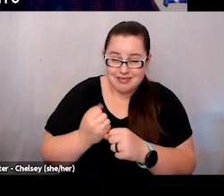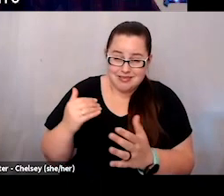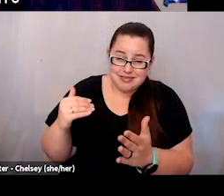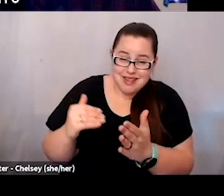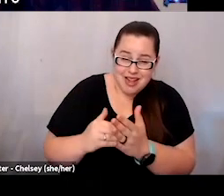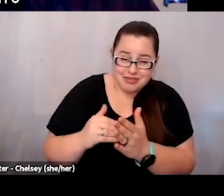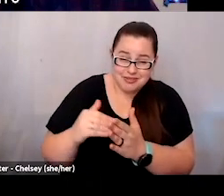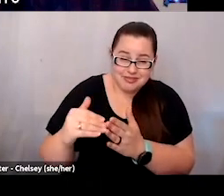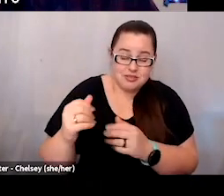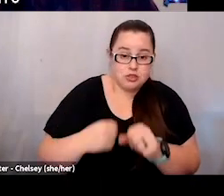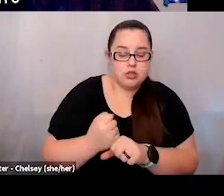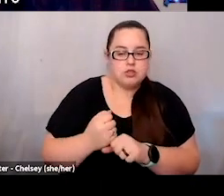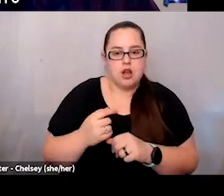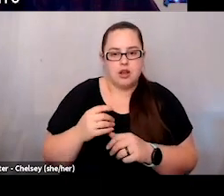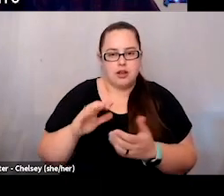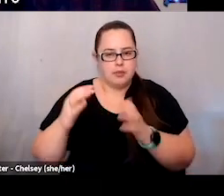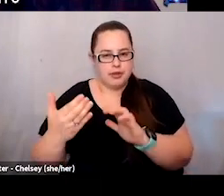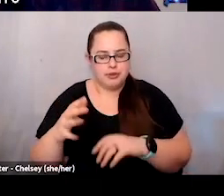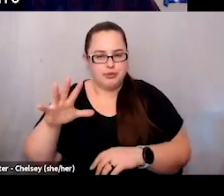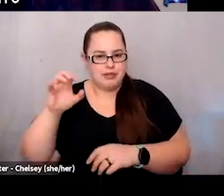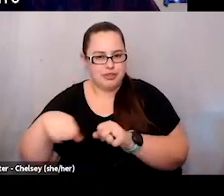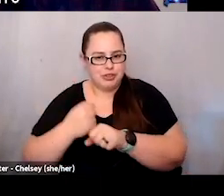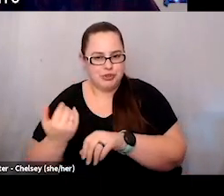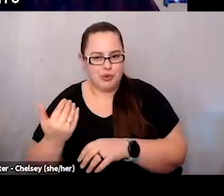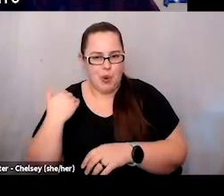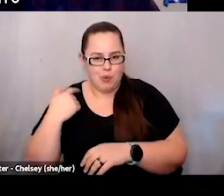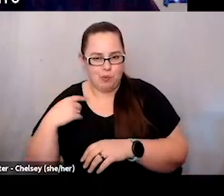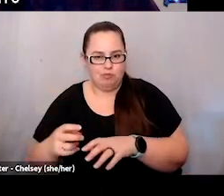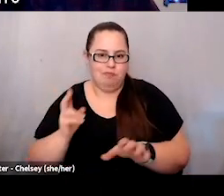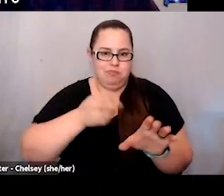500 years ago. So I'm not really all that concerned with when we arrived in the